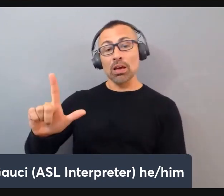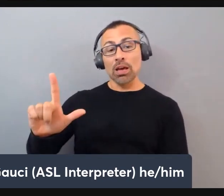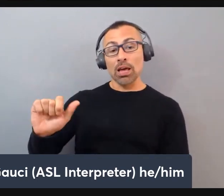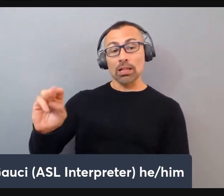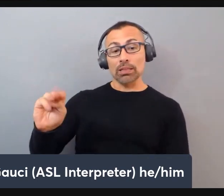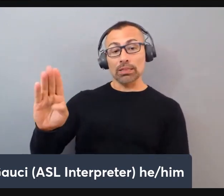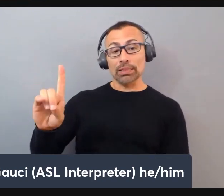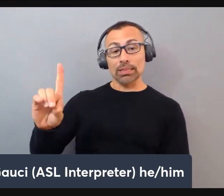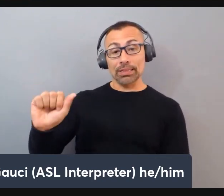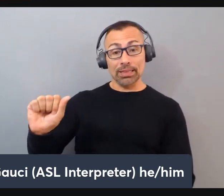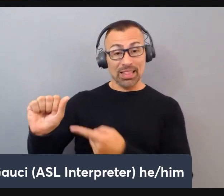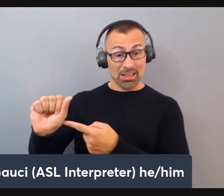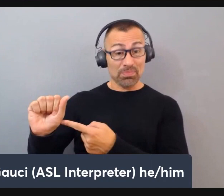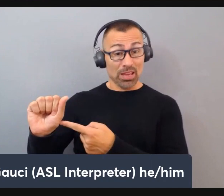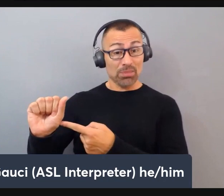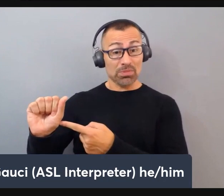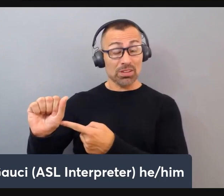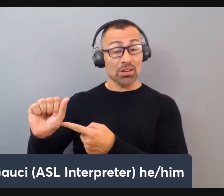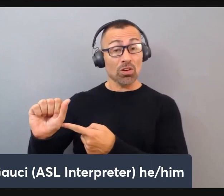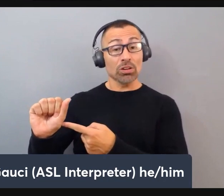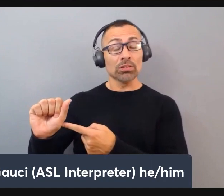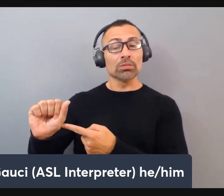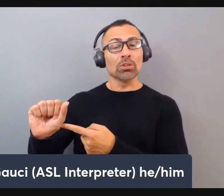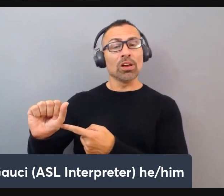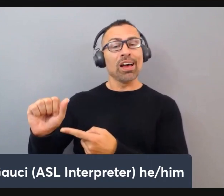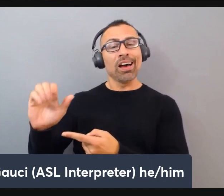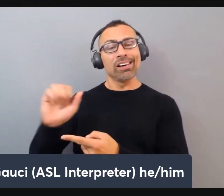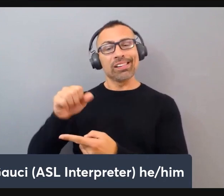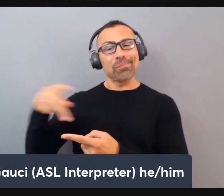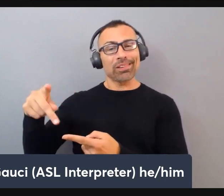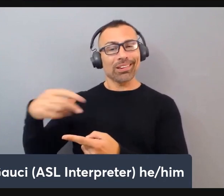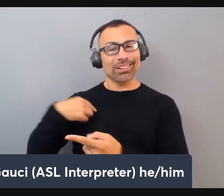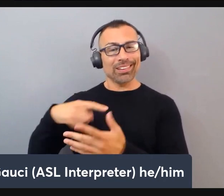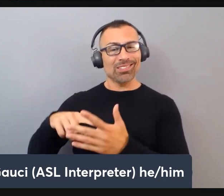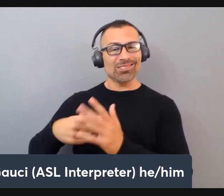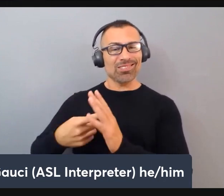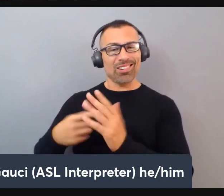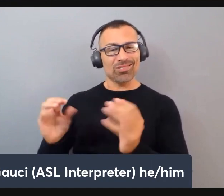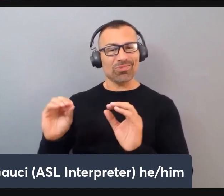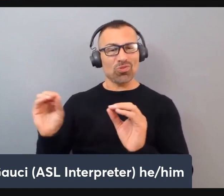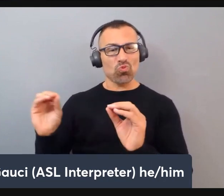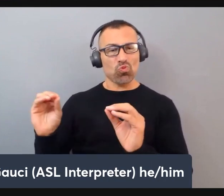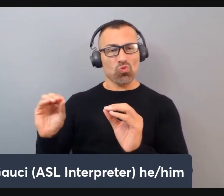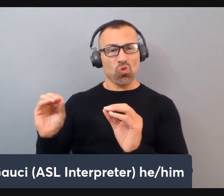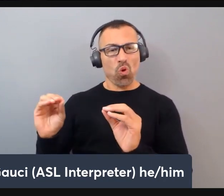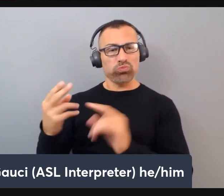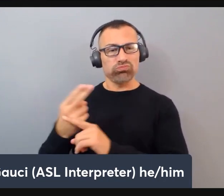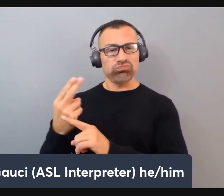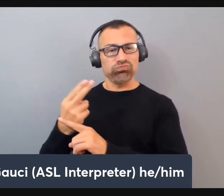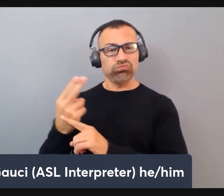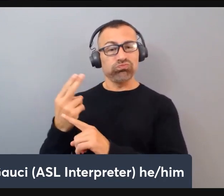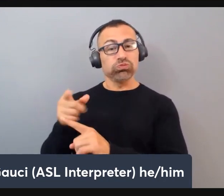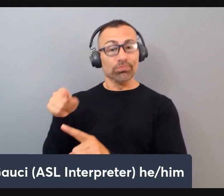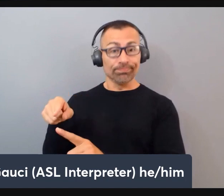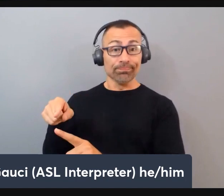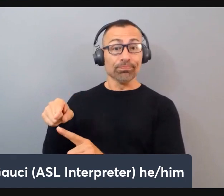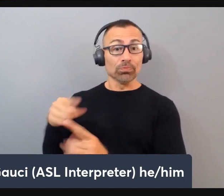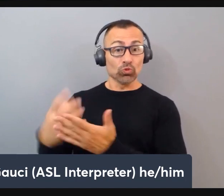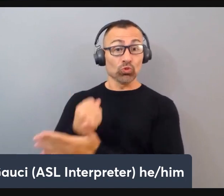for an application which starts out with almost, you know, next to no traffic, but could at any time receive like,